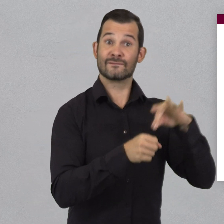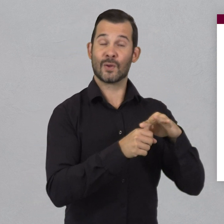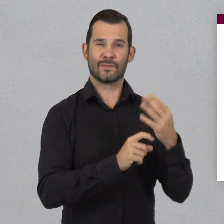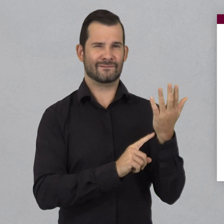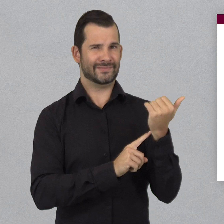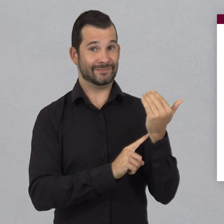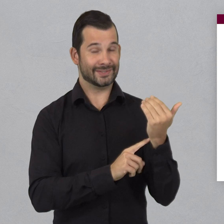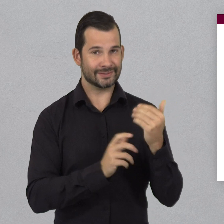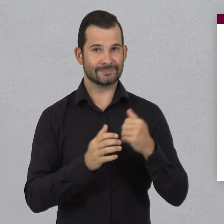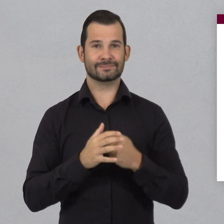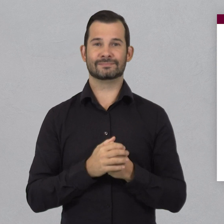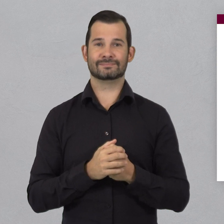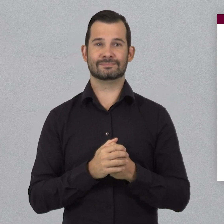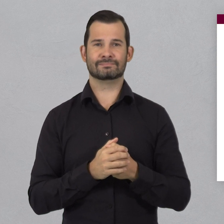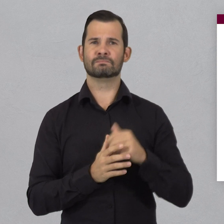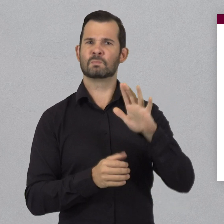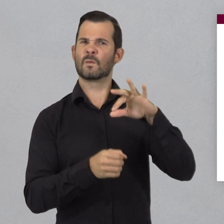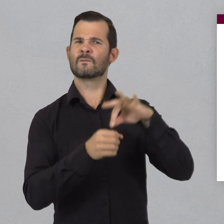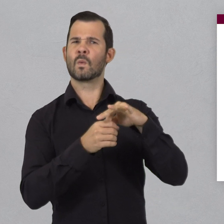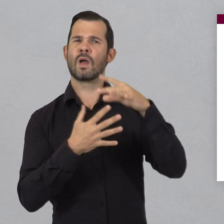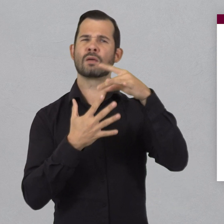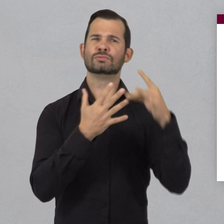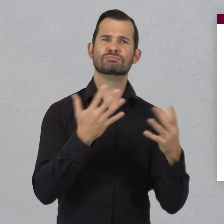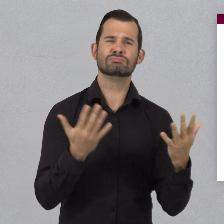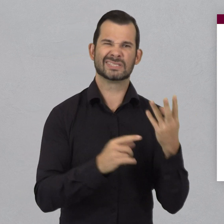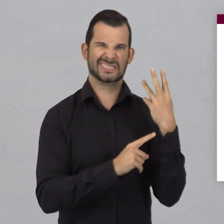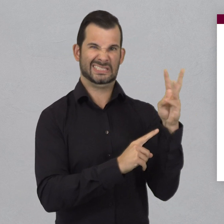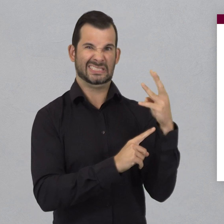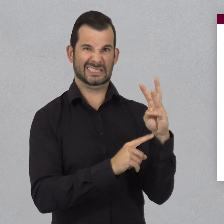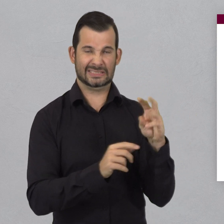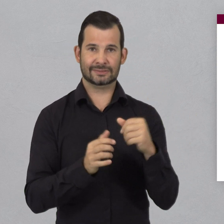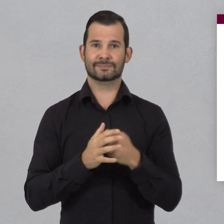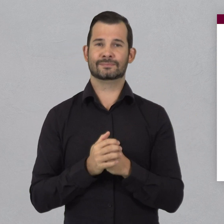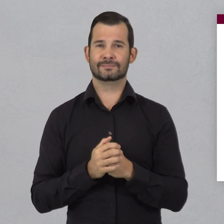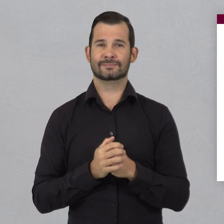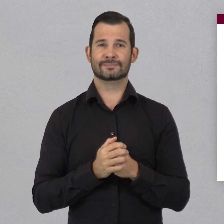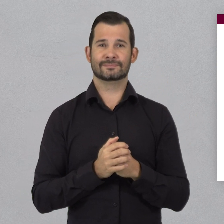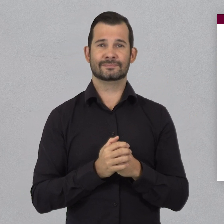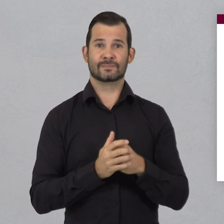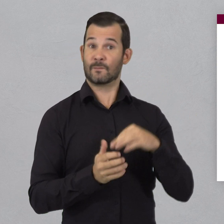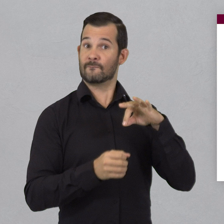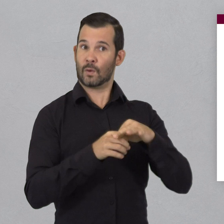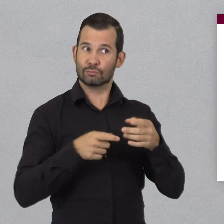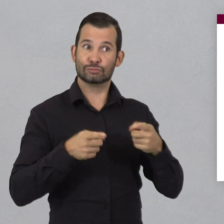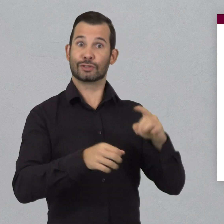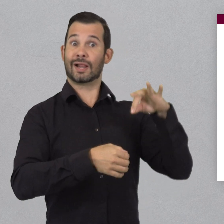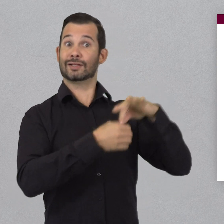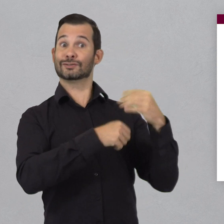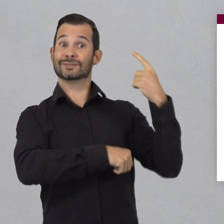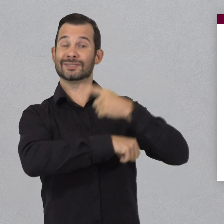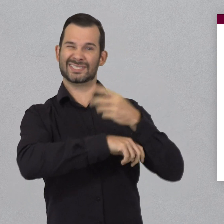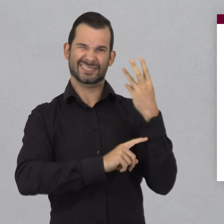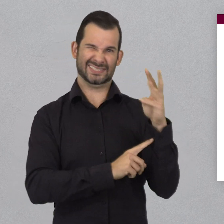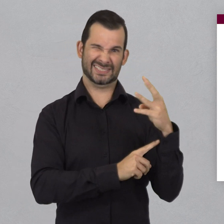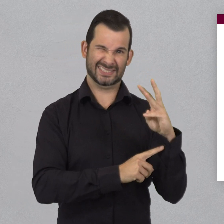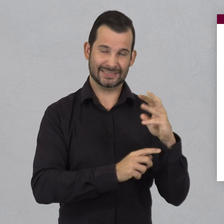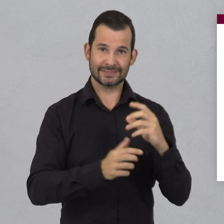Your voting options 16 Voting on election day 16